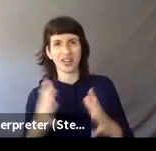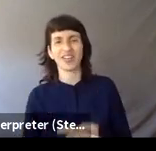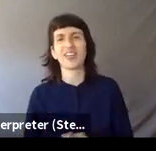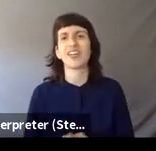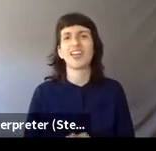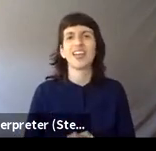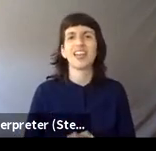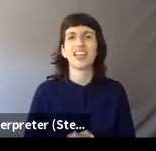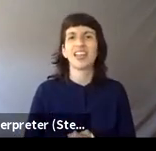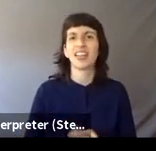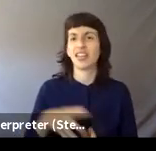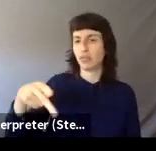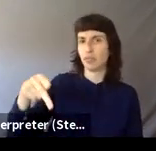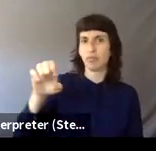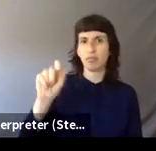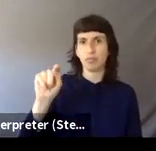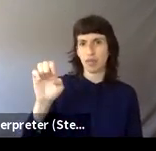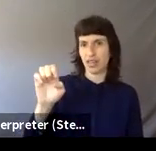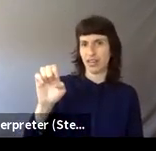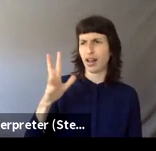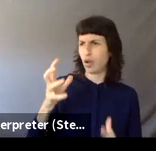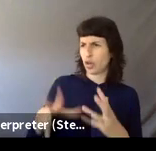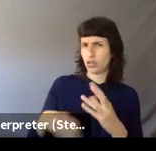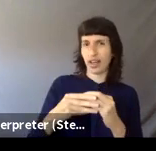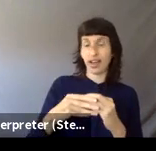As we see these start coming in on my end, as the co-host that launched and all the other panelists we can see what's happening. At 20 seconds in we have 146 responses, so about the participants